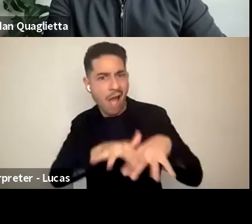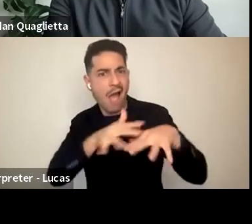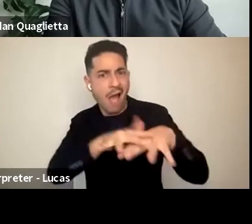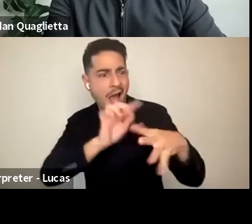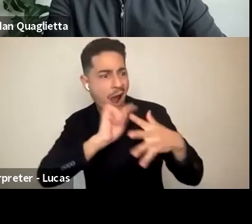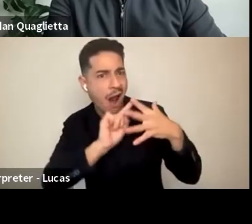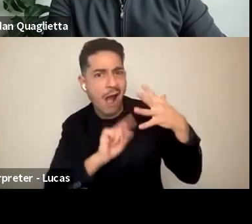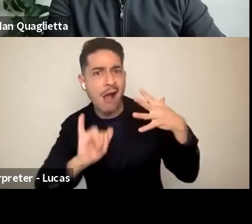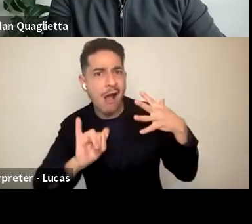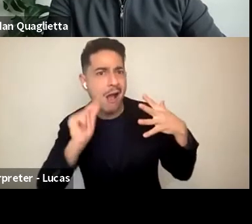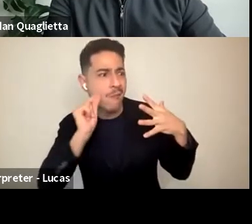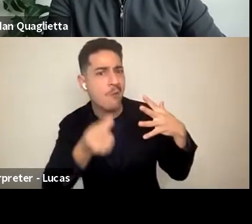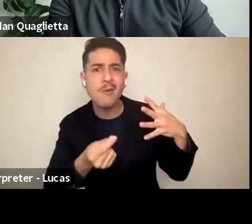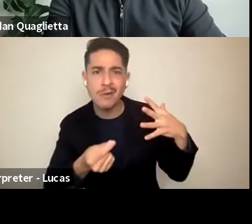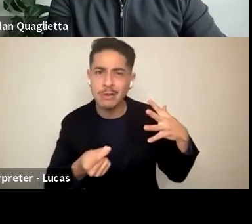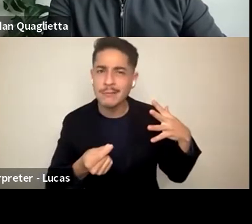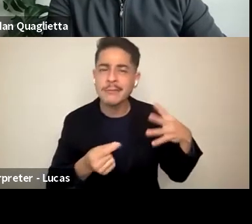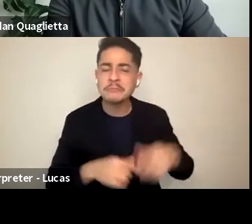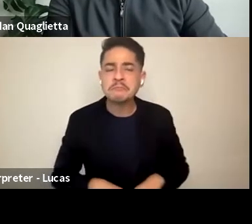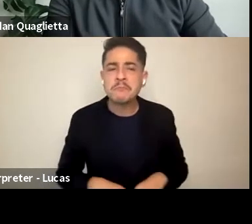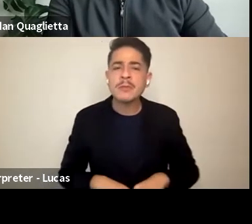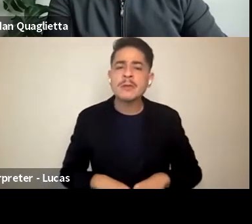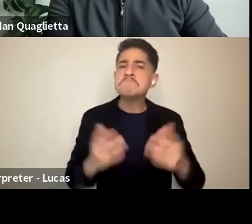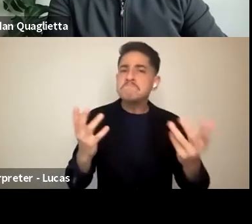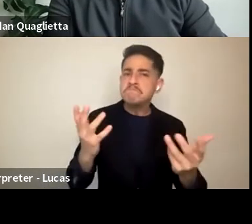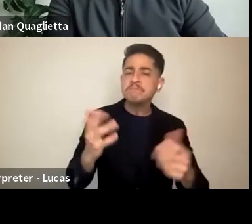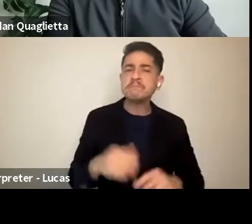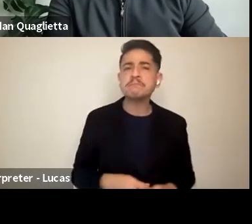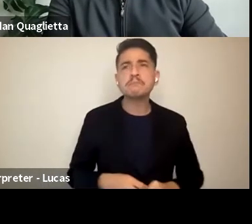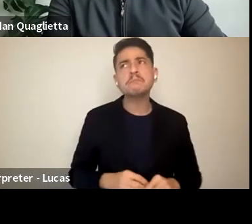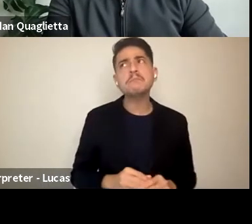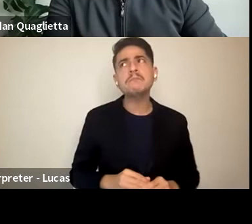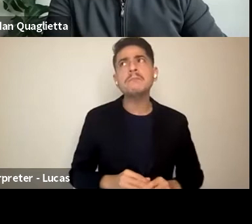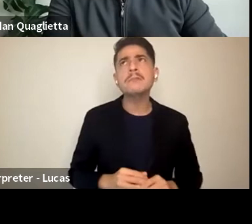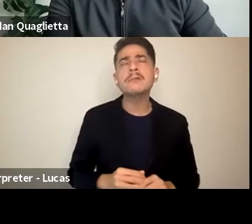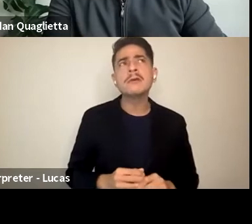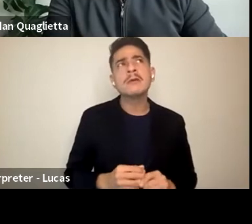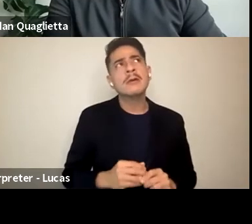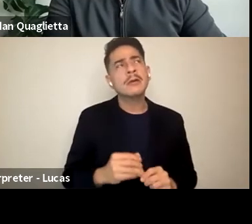And if you think about it at a high level, Google is a bot.